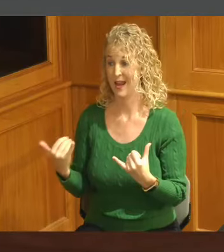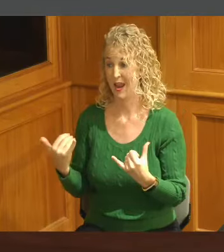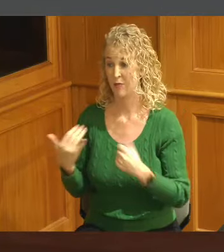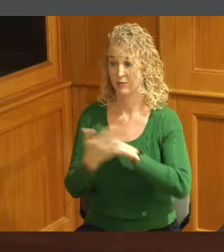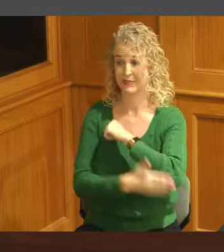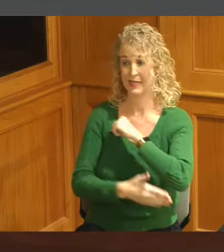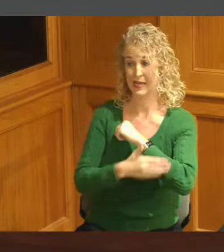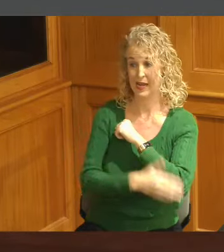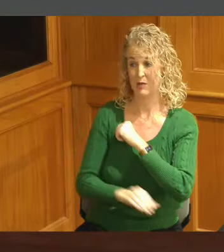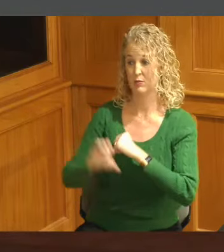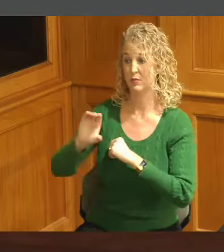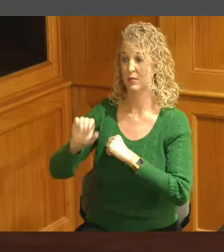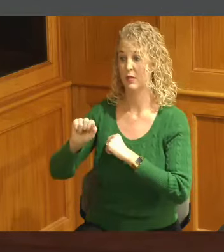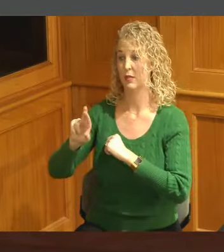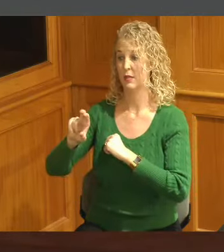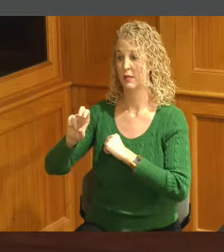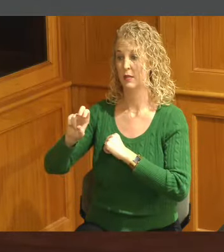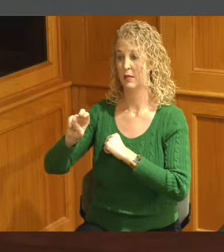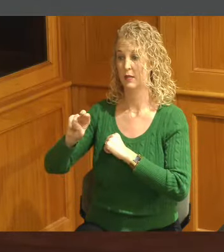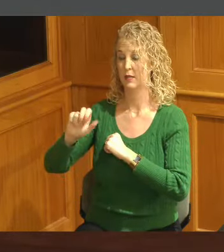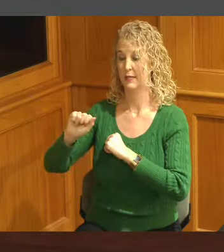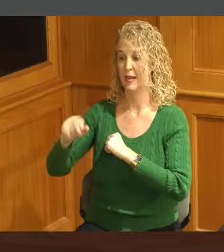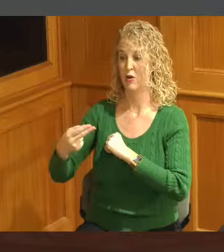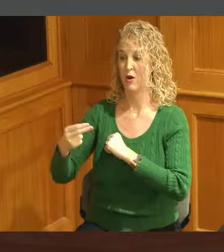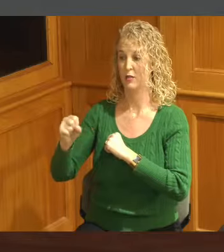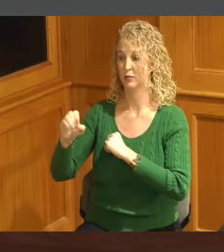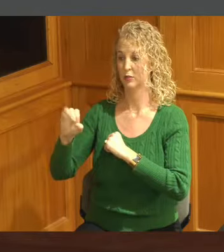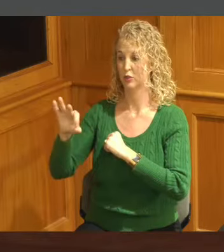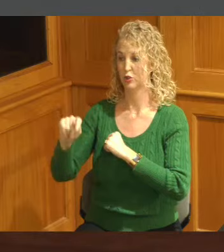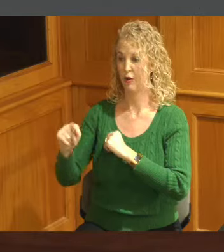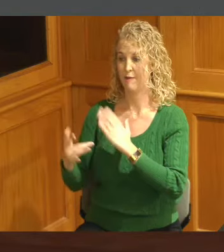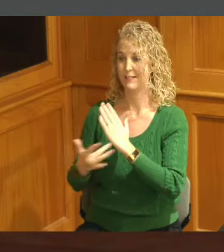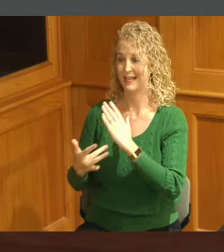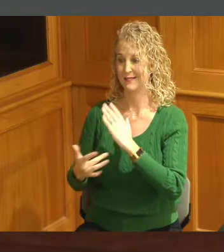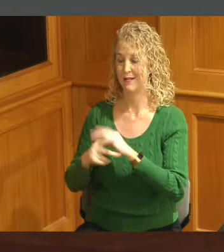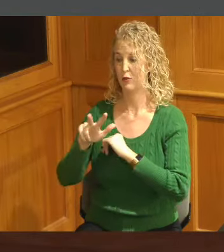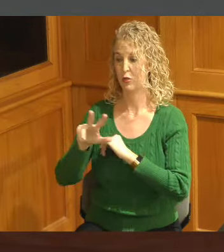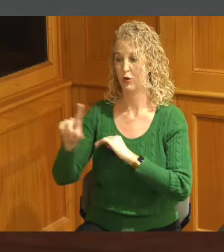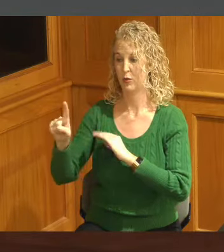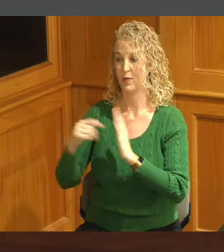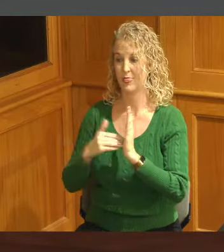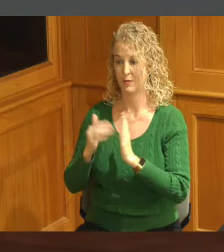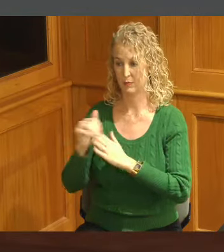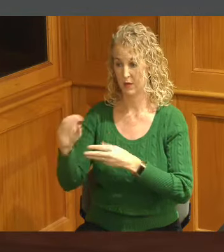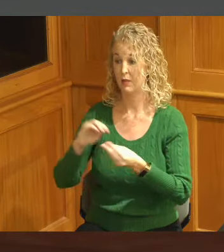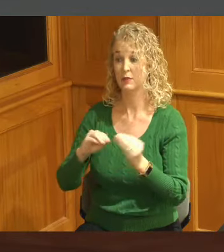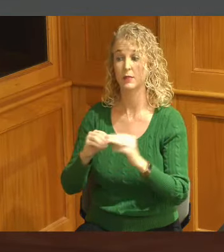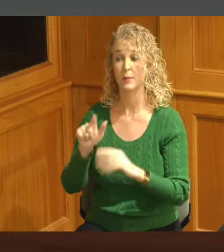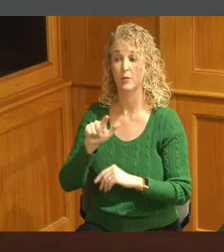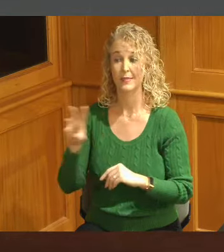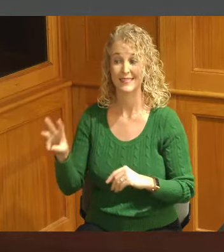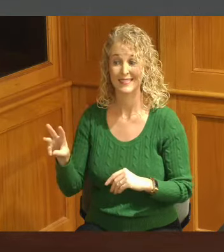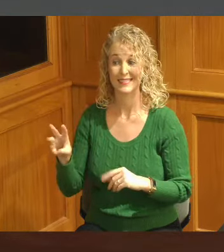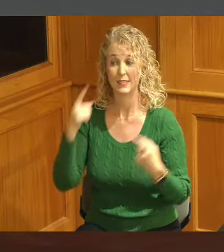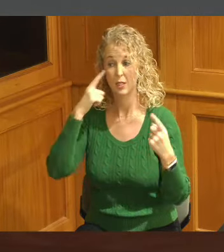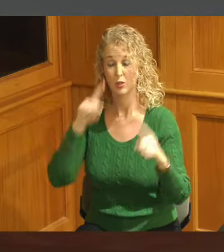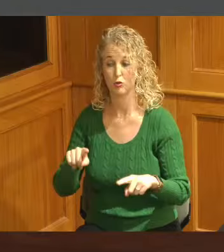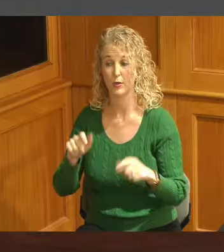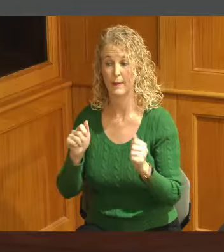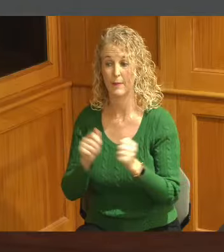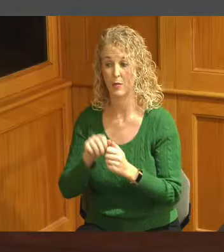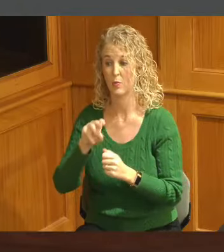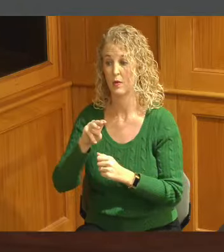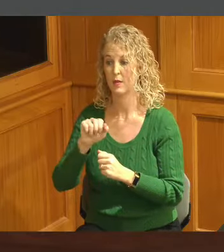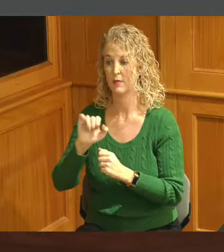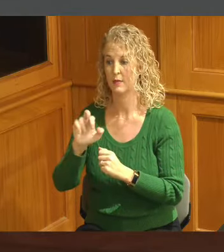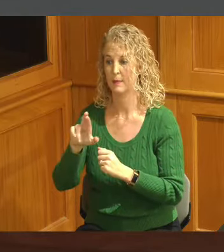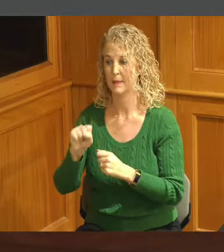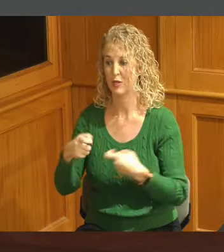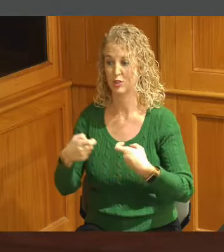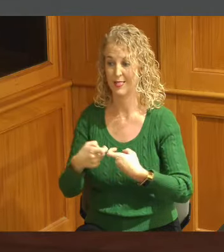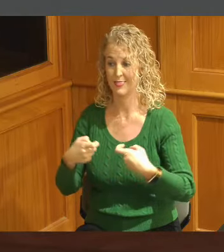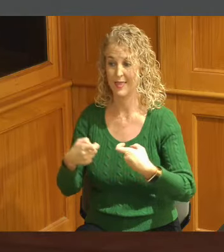and Kerosoft technology for $31,958. Item 26 is an agreement with Mayor Electric for fire for a